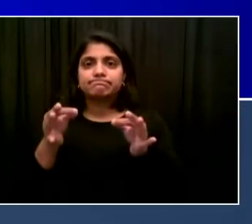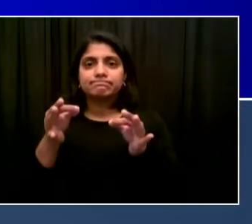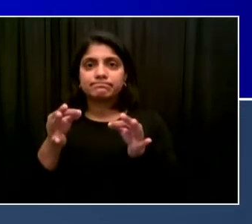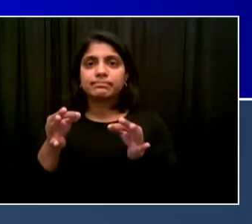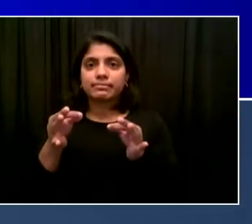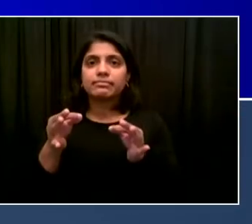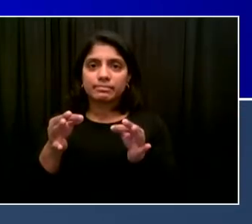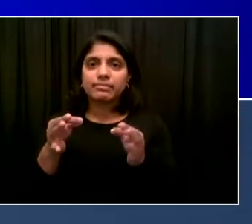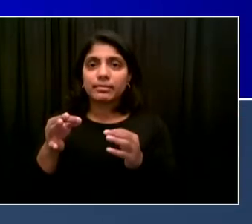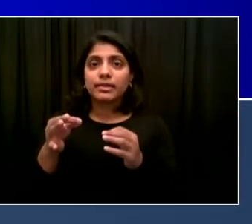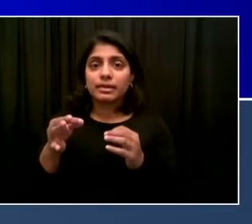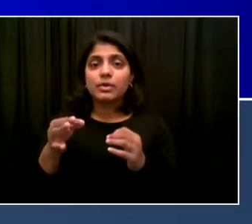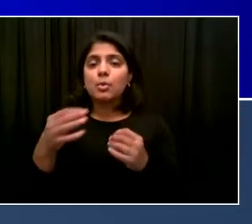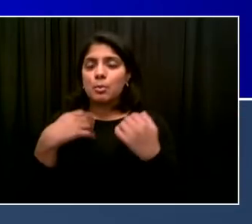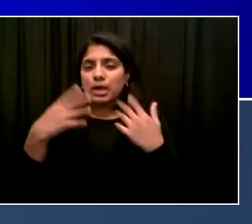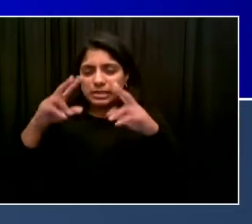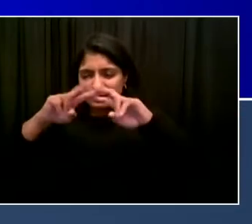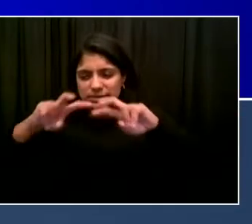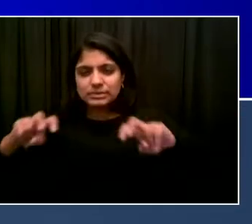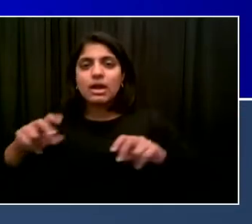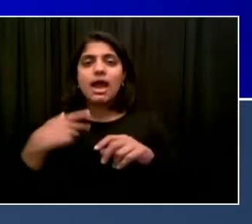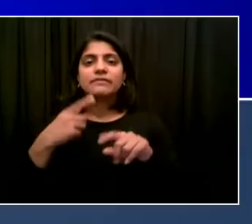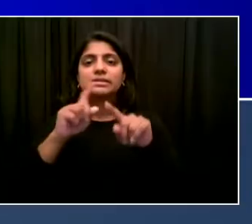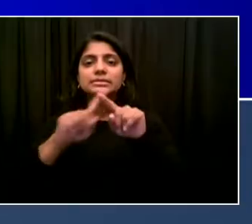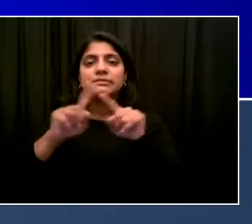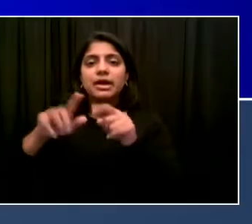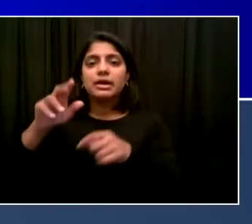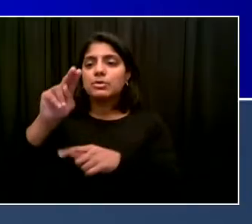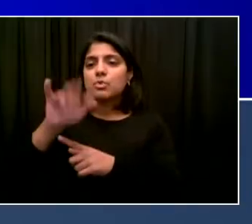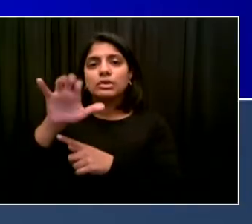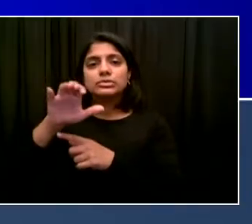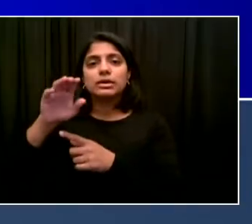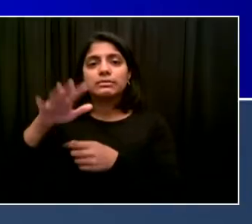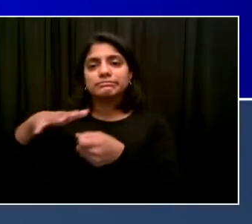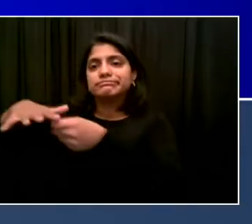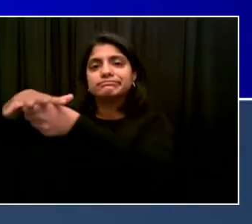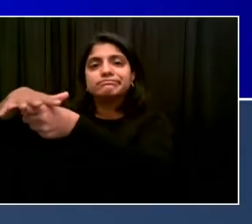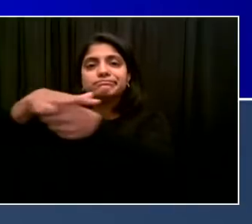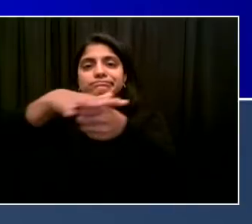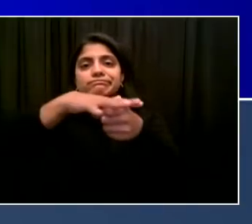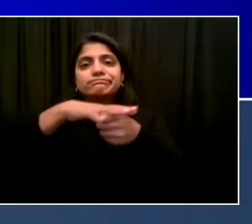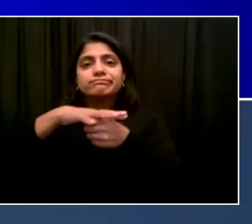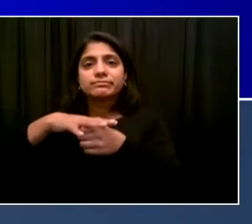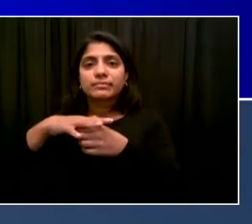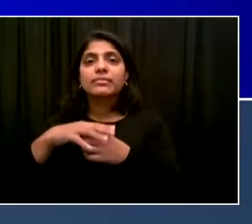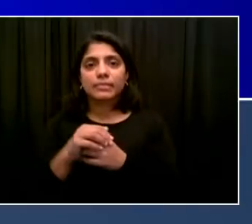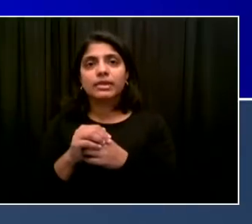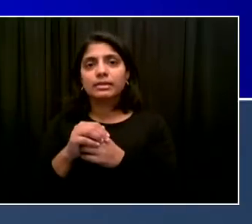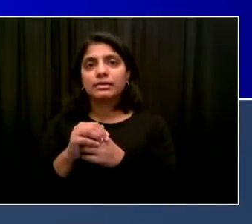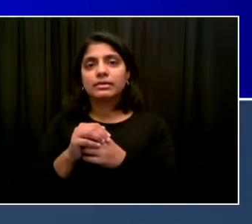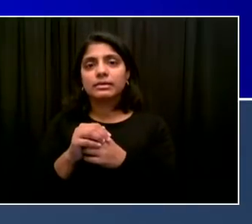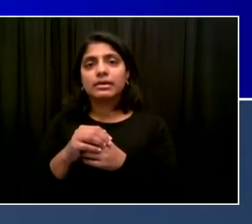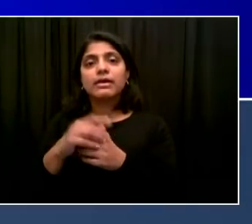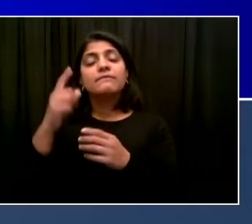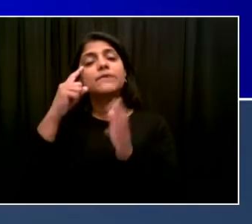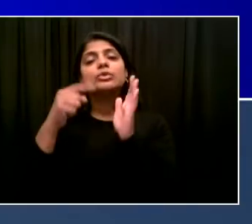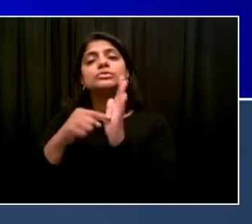THERE IS 76 BUSINESS IMPROVEMENT NEIGHBORHOODS AROUND THE CITY,